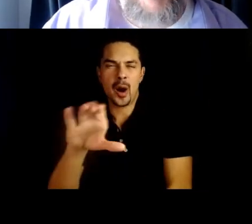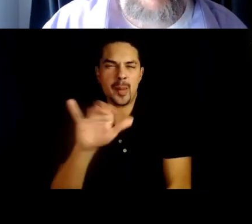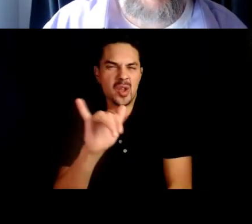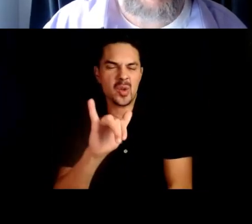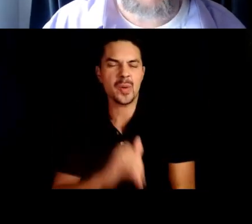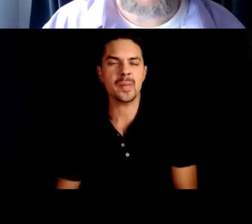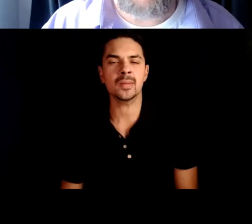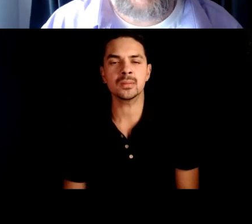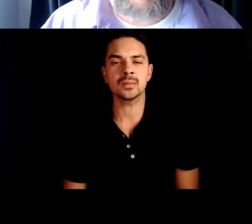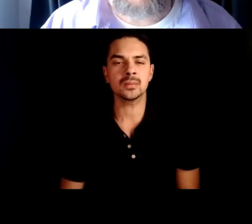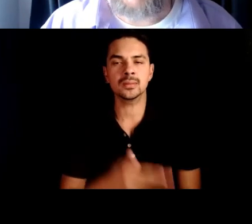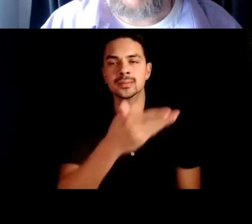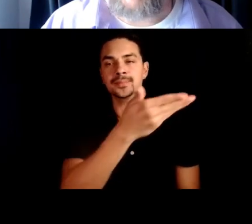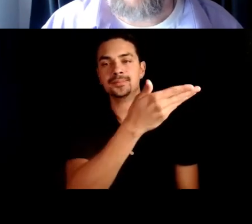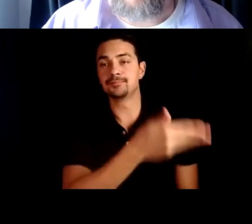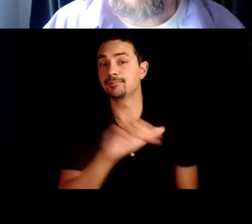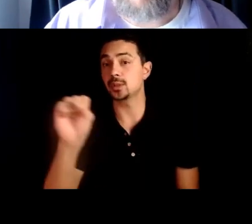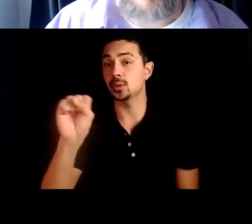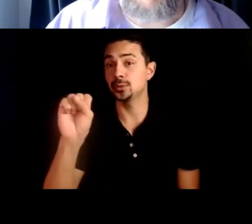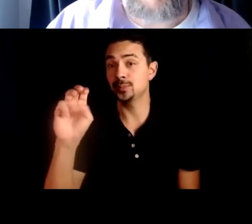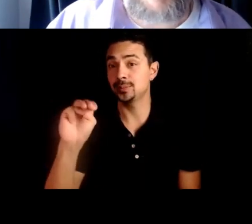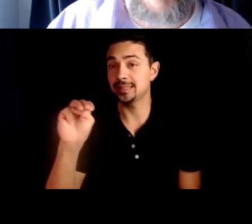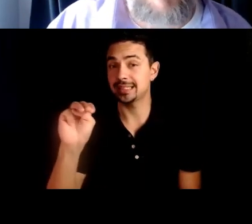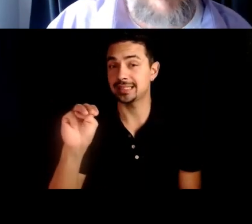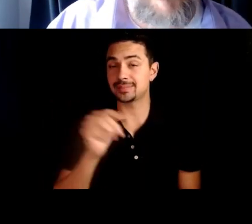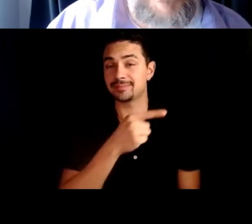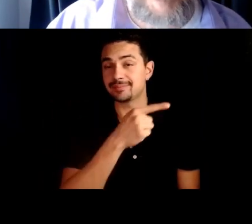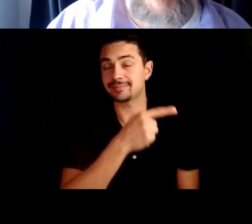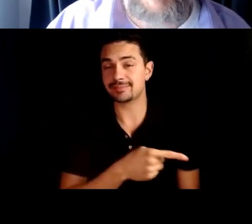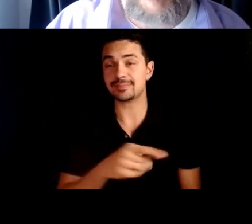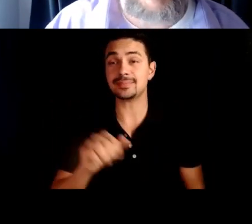You can find us on social media. We might or might not be moving to TikTok